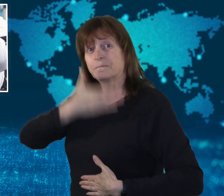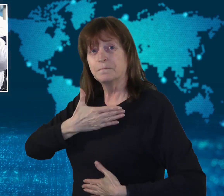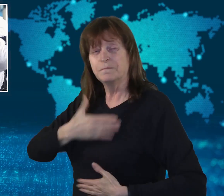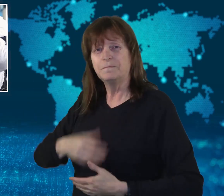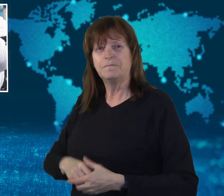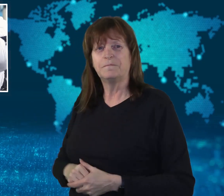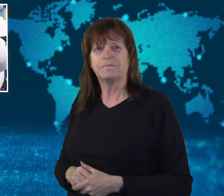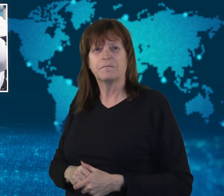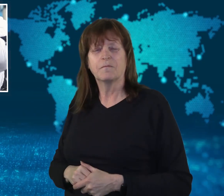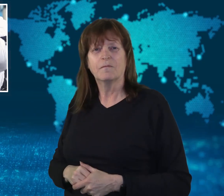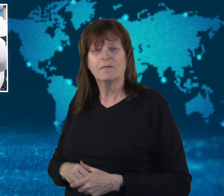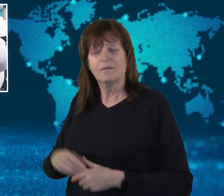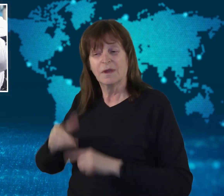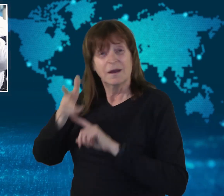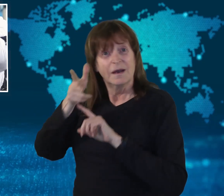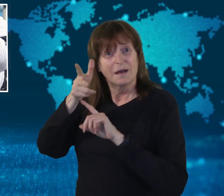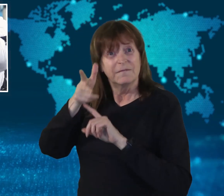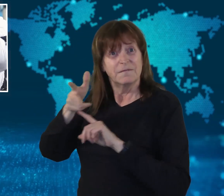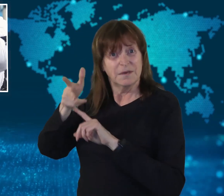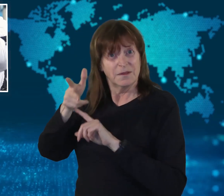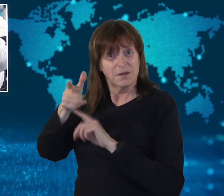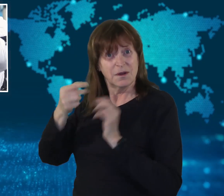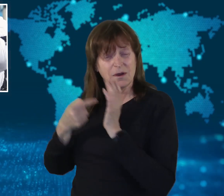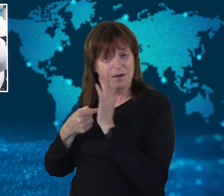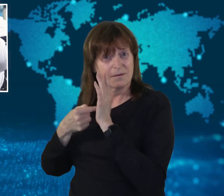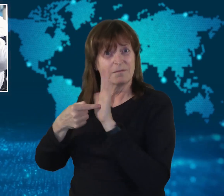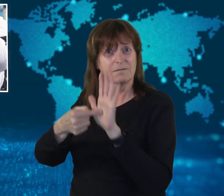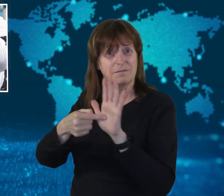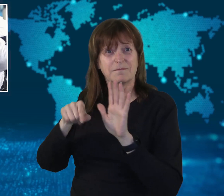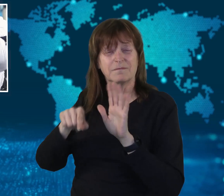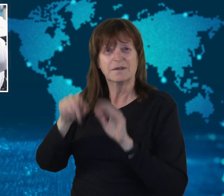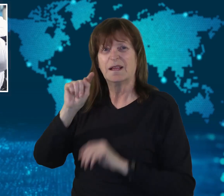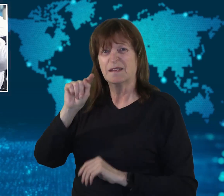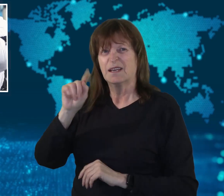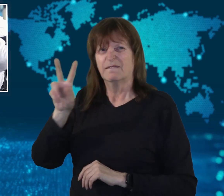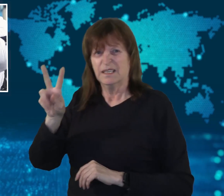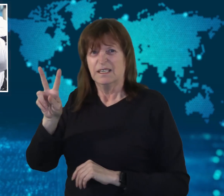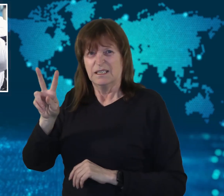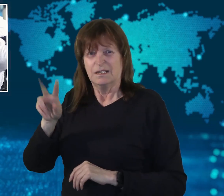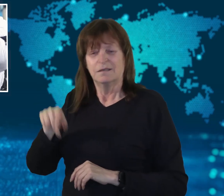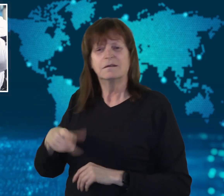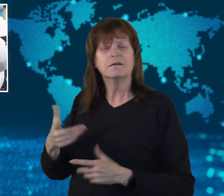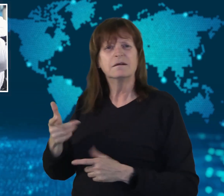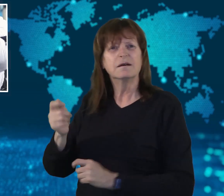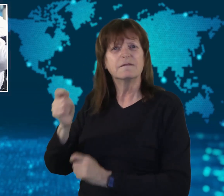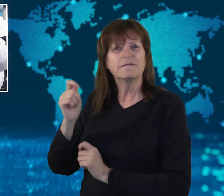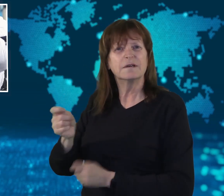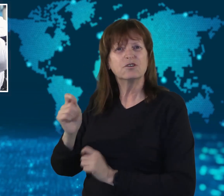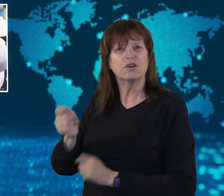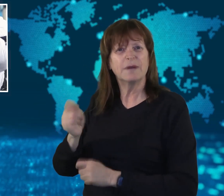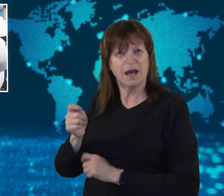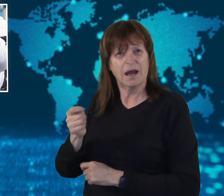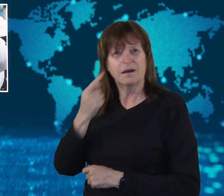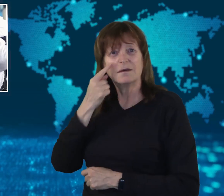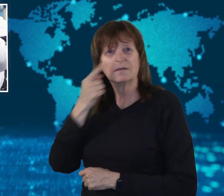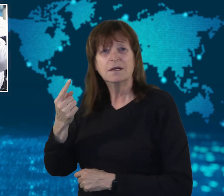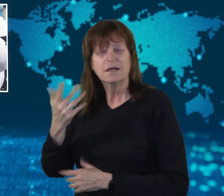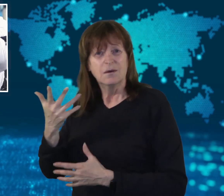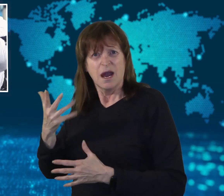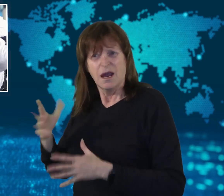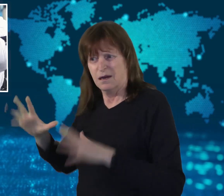before he was surrounded.